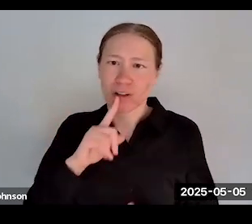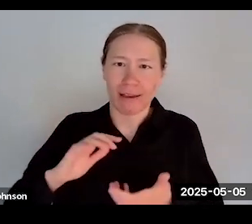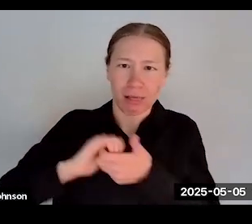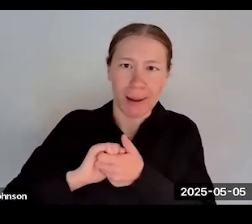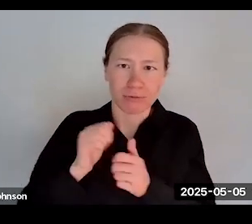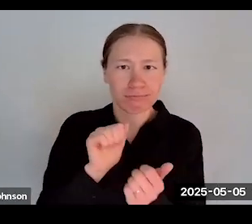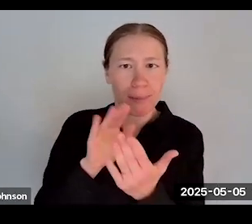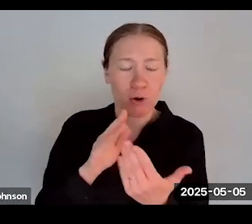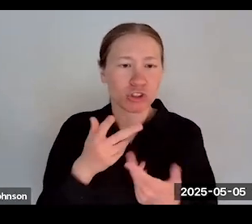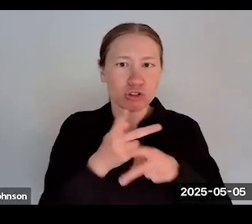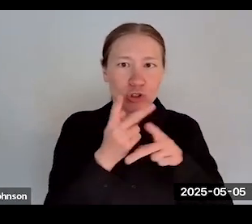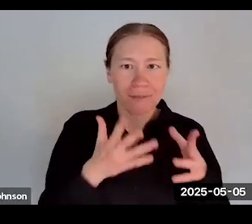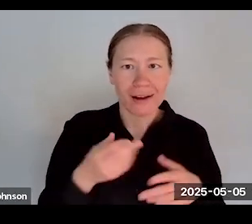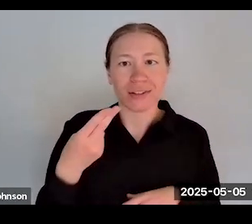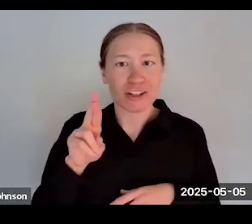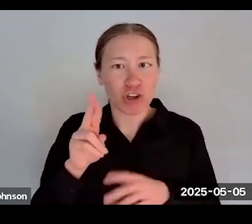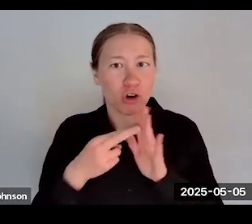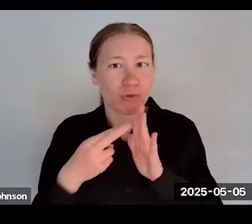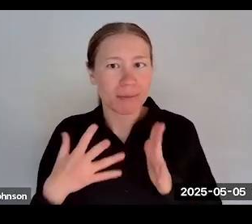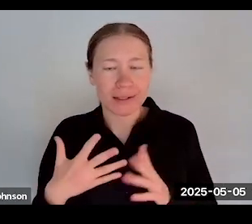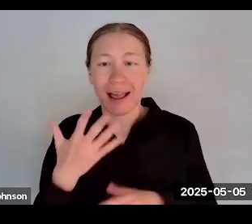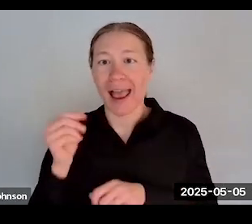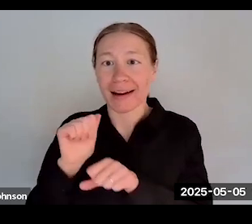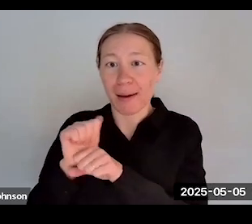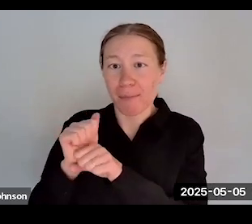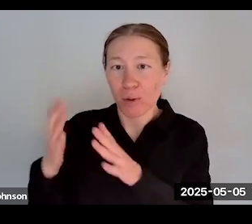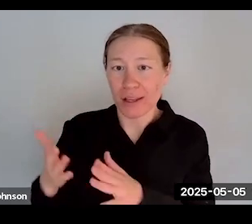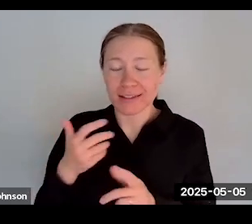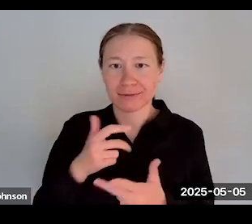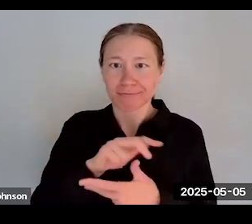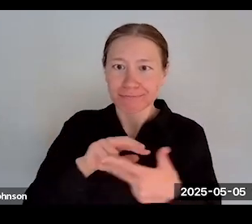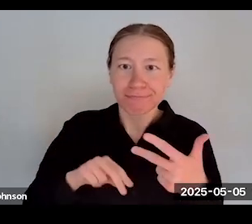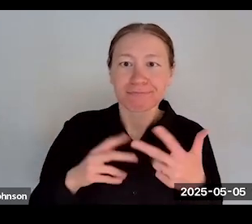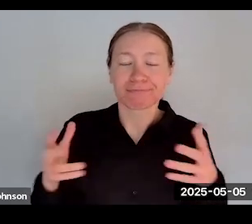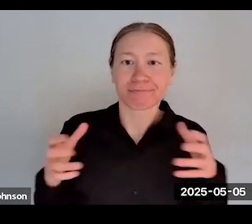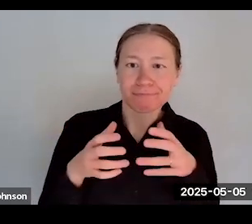HR representative, and employees work together to identify reasonable accommodations.